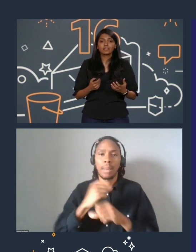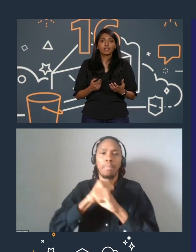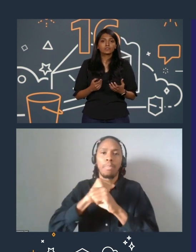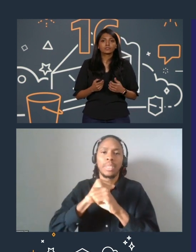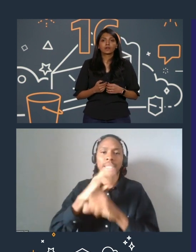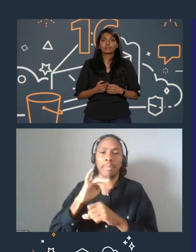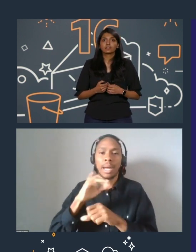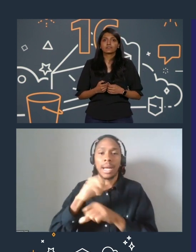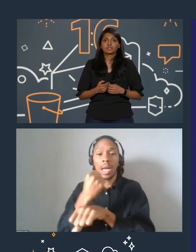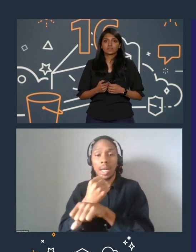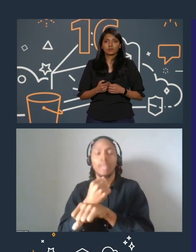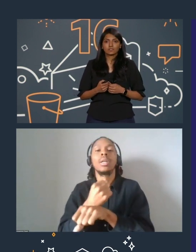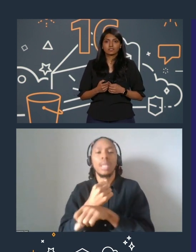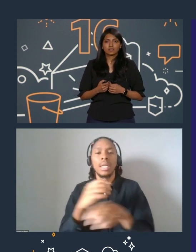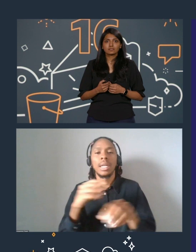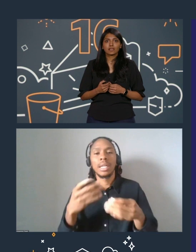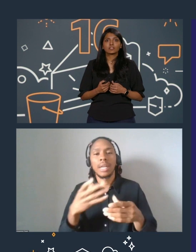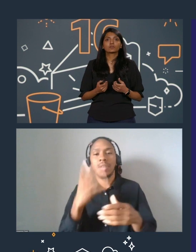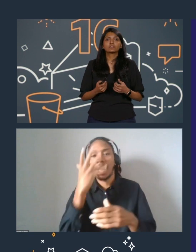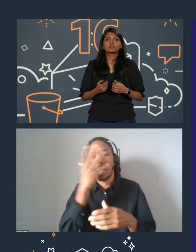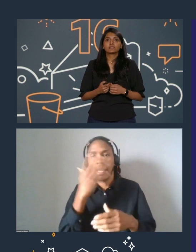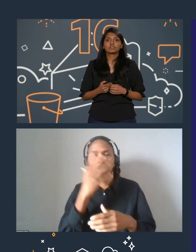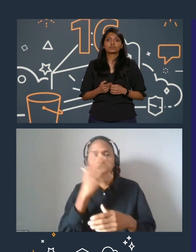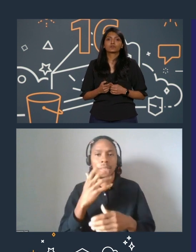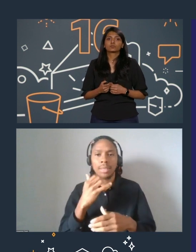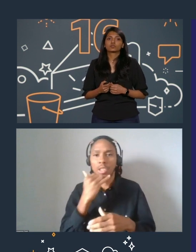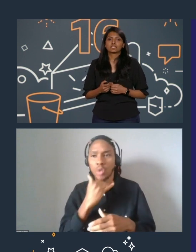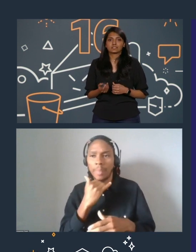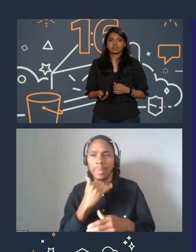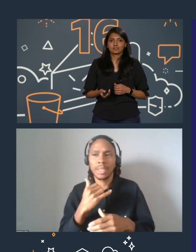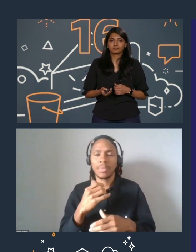allows you to identify discrepancies and you can drill into for more details,